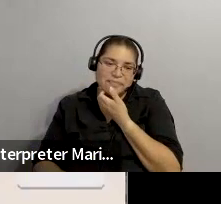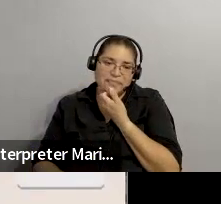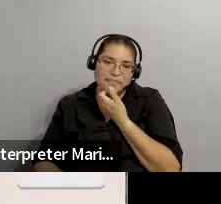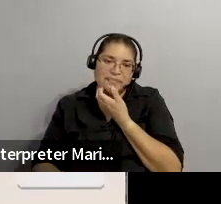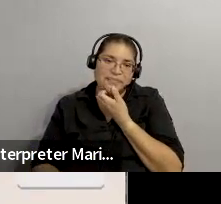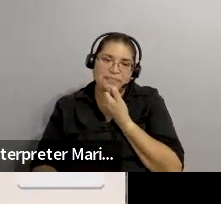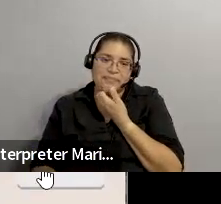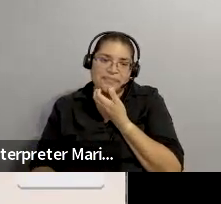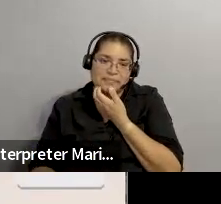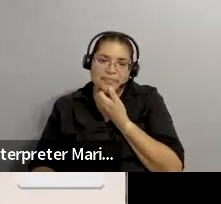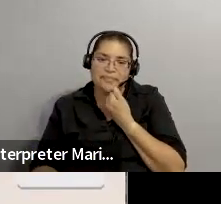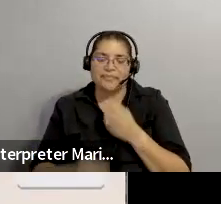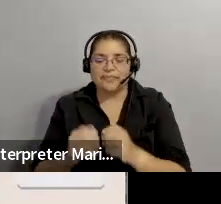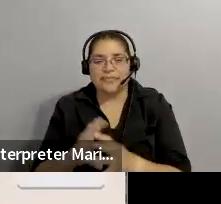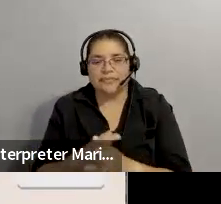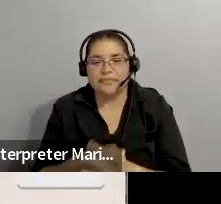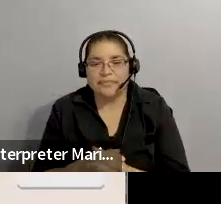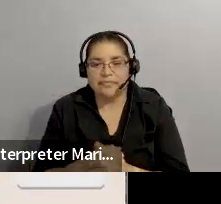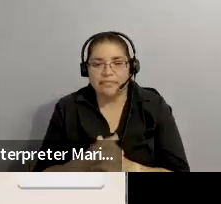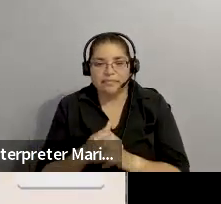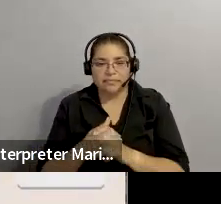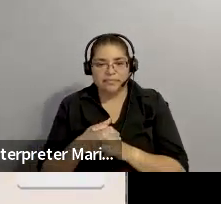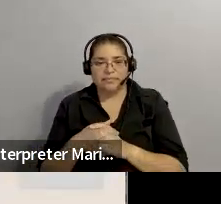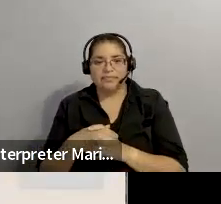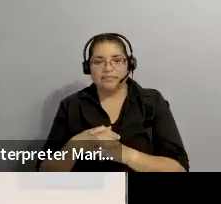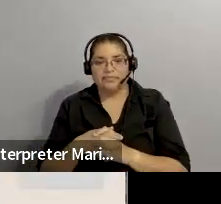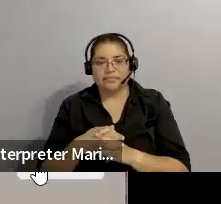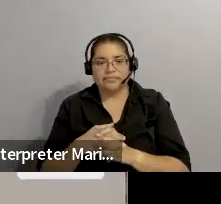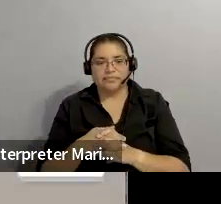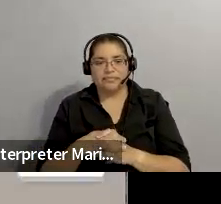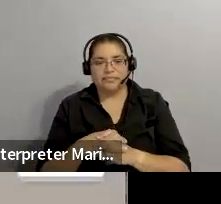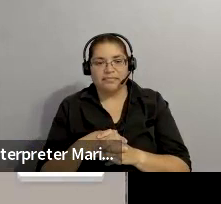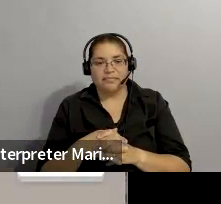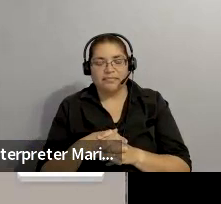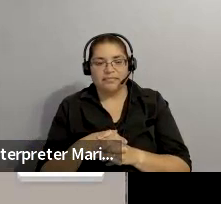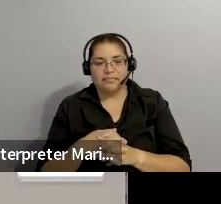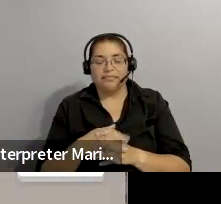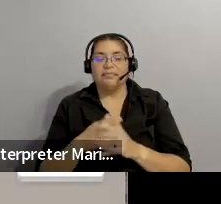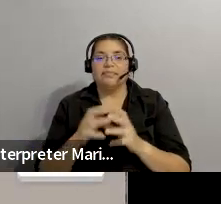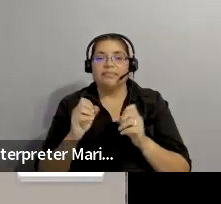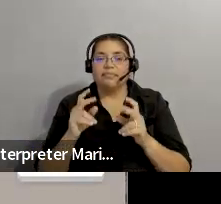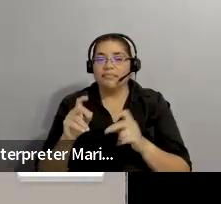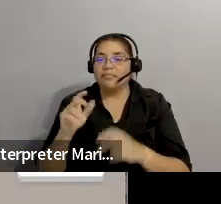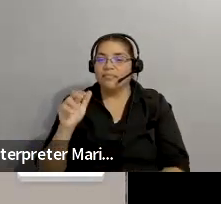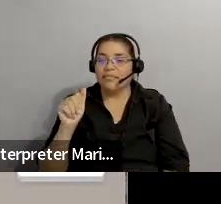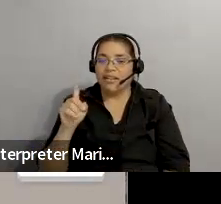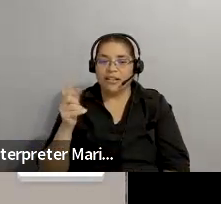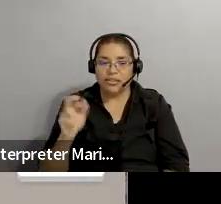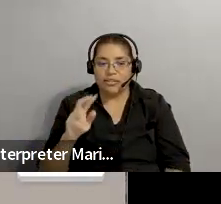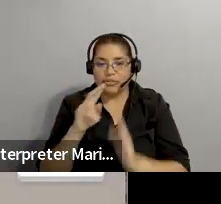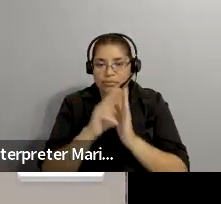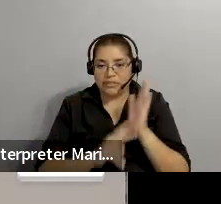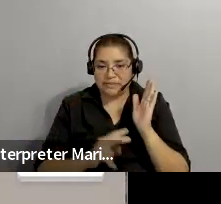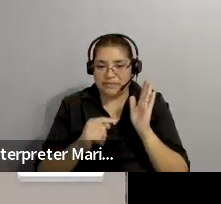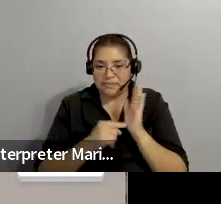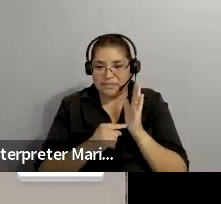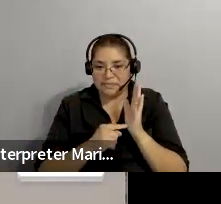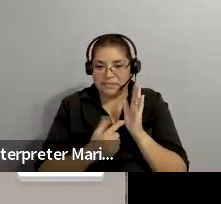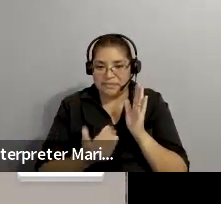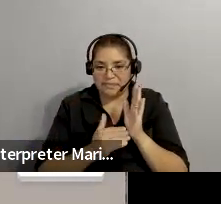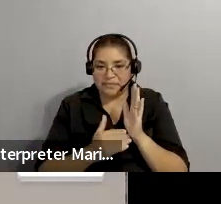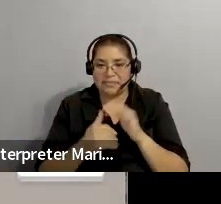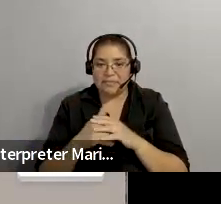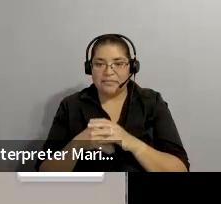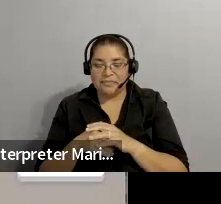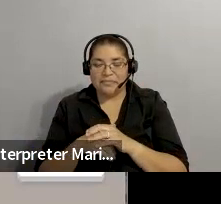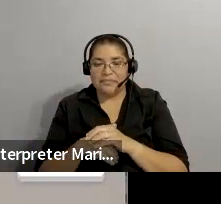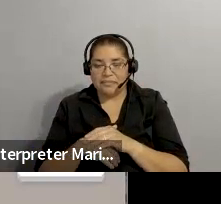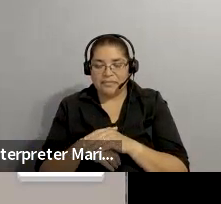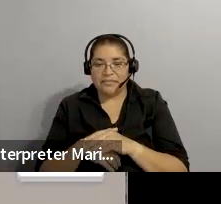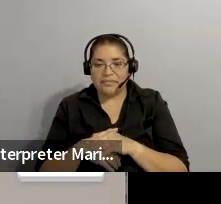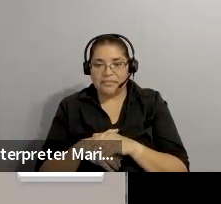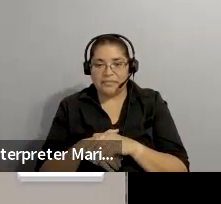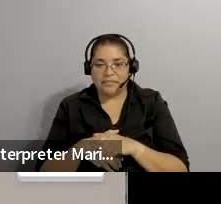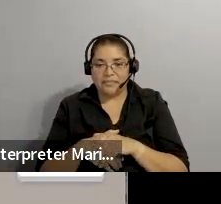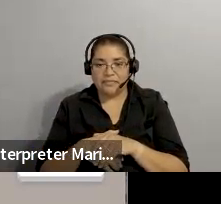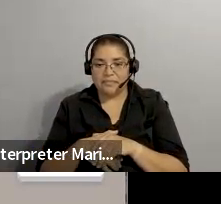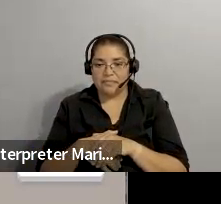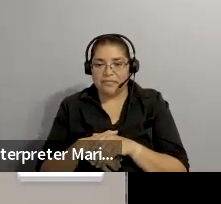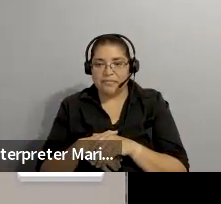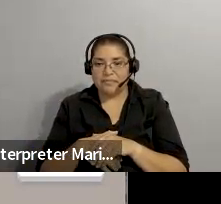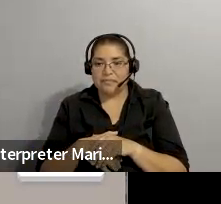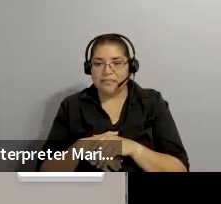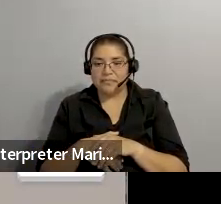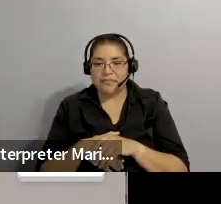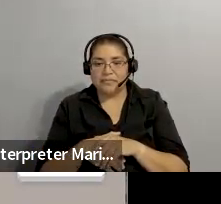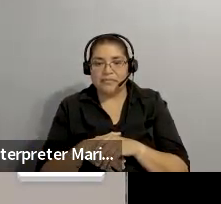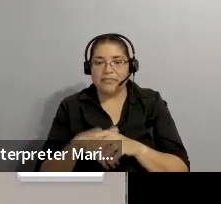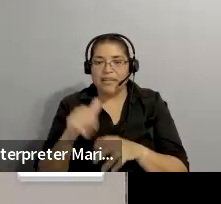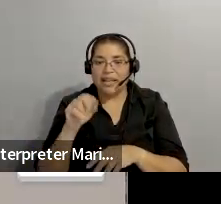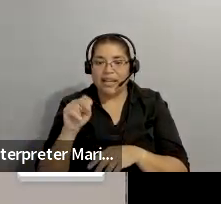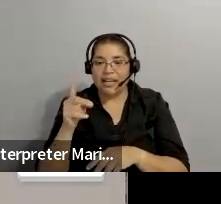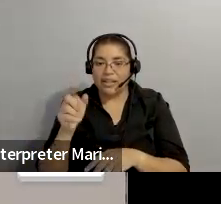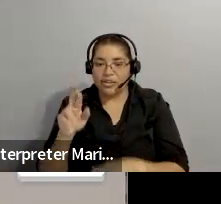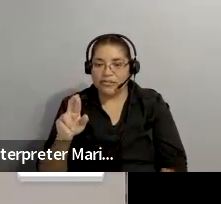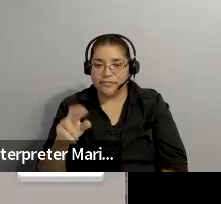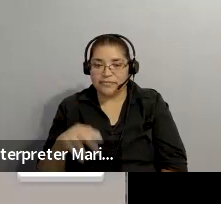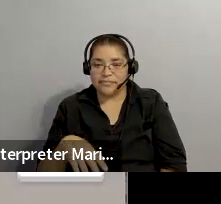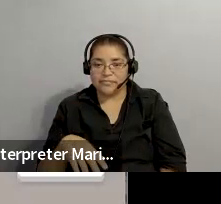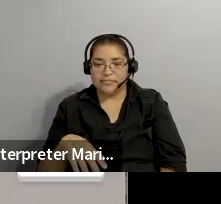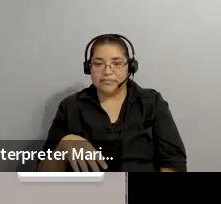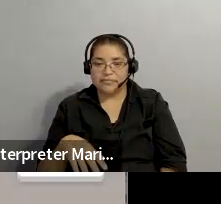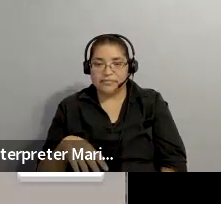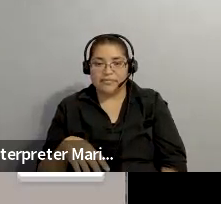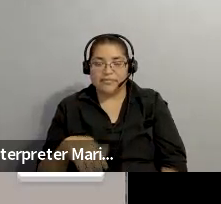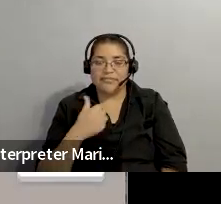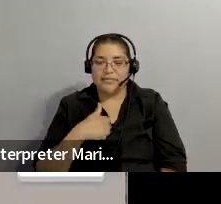: It is actually Berkeley California was first. And Boston -- the photo that was on the screen, and I know we have people from all over here joining us, this is a photo of the front of the office building here in Boston. So it is a trick because if you're not here and you've